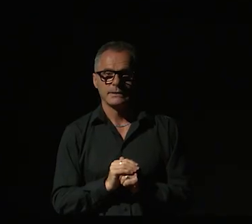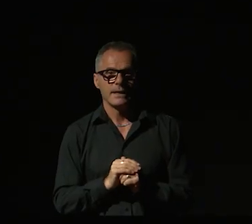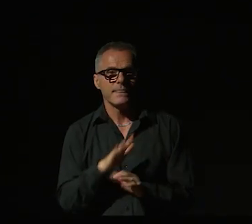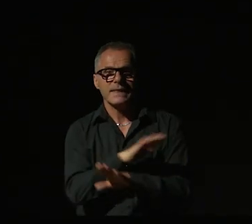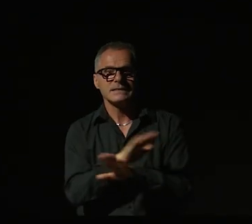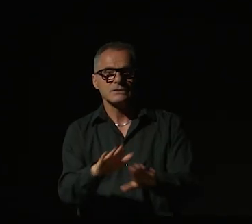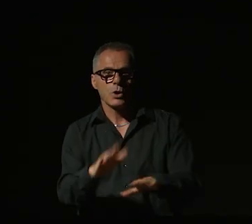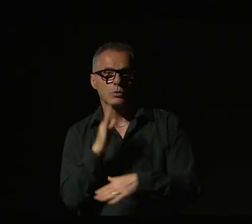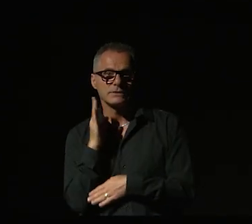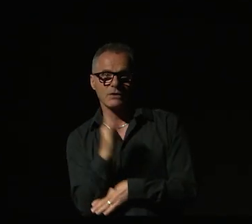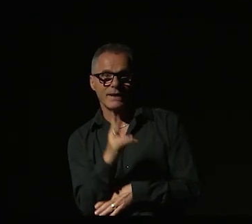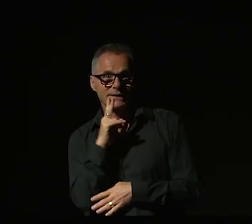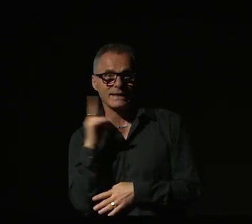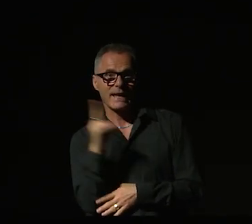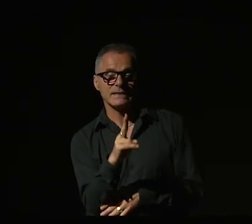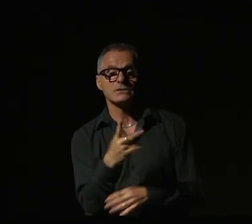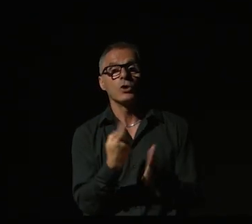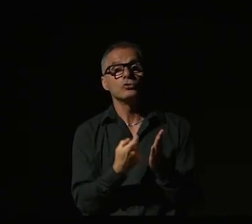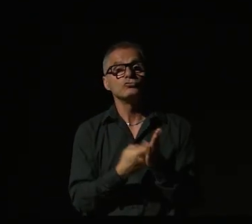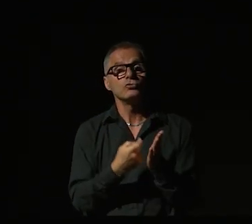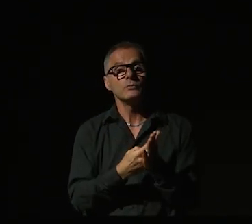And we know that Rubens studied sculptures